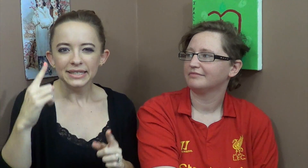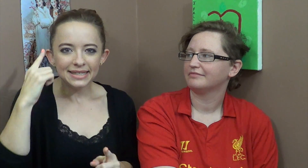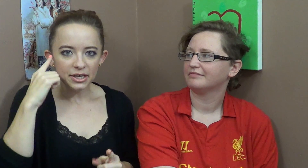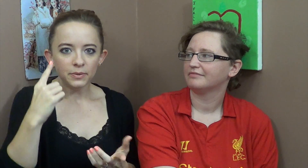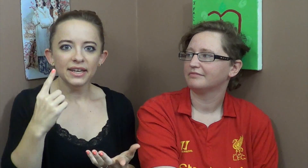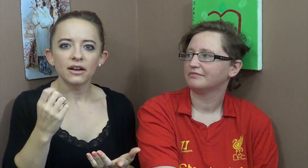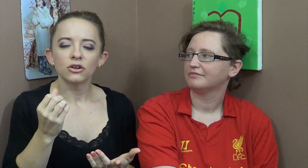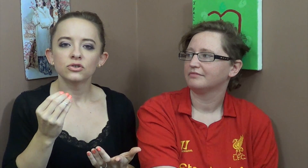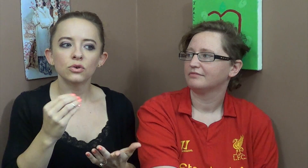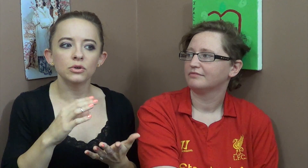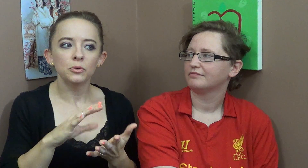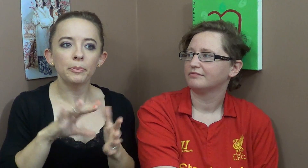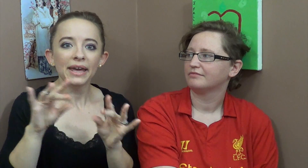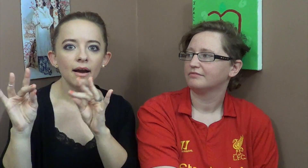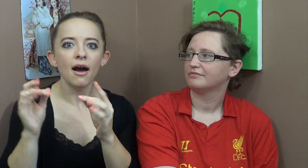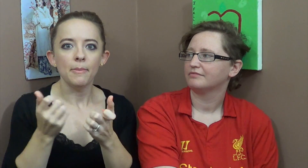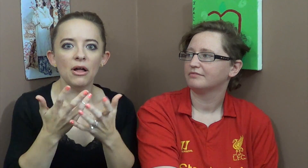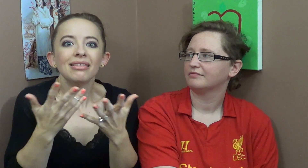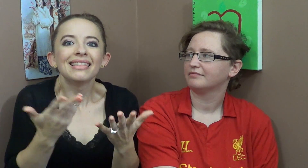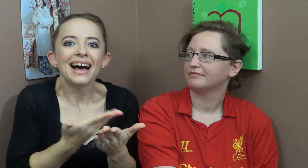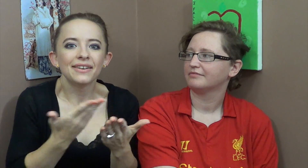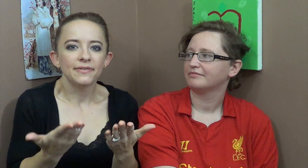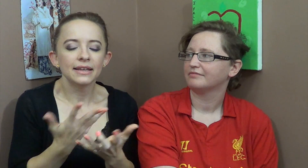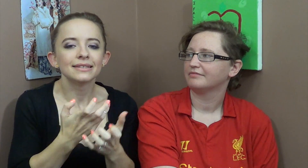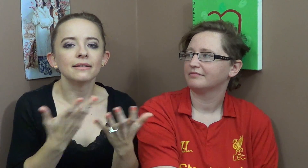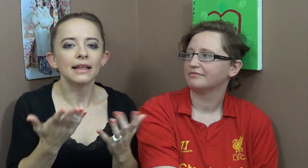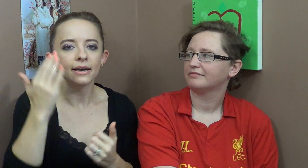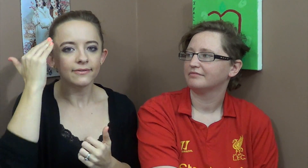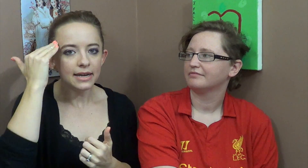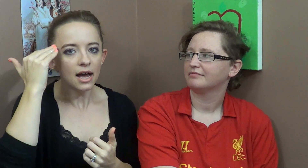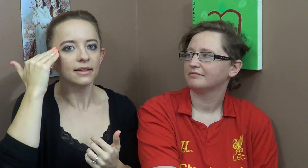noise that you hear. So you pick up a lot of things, and a lot of